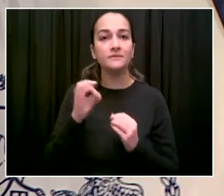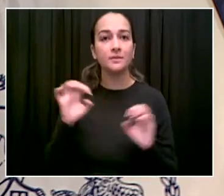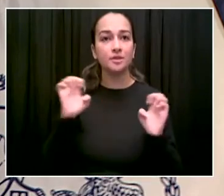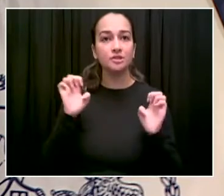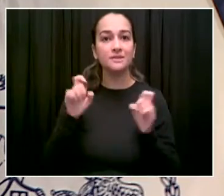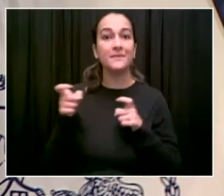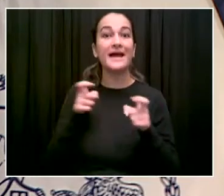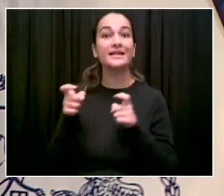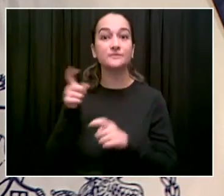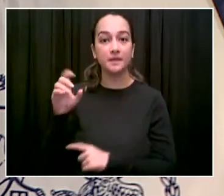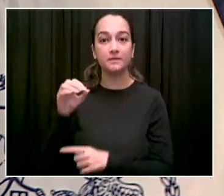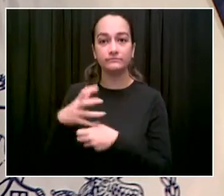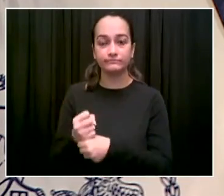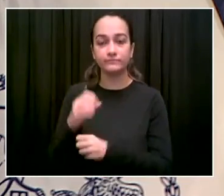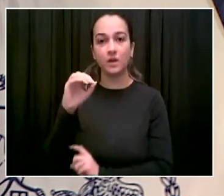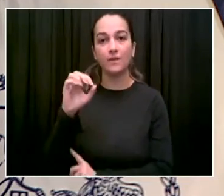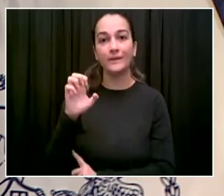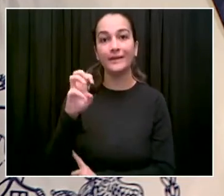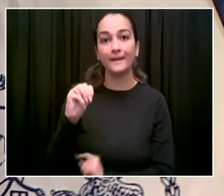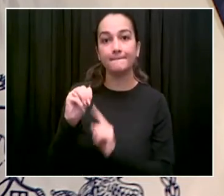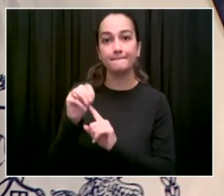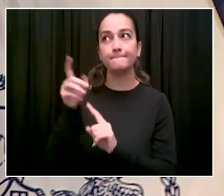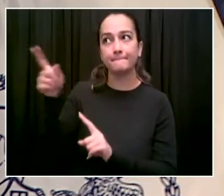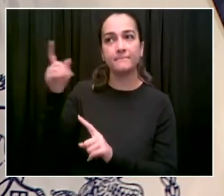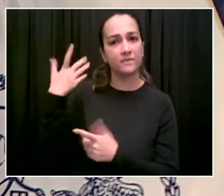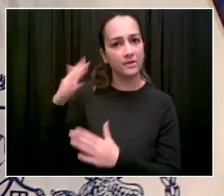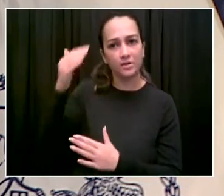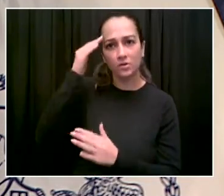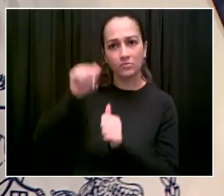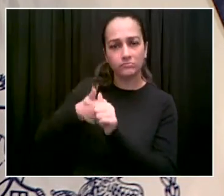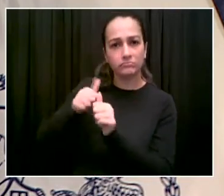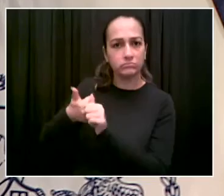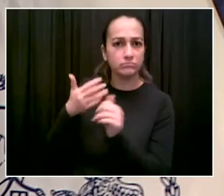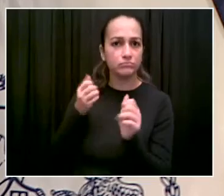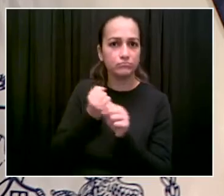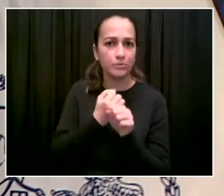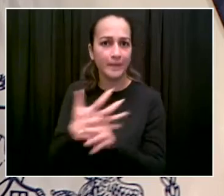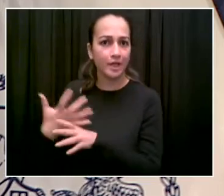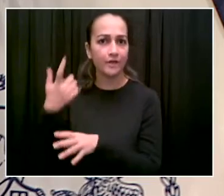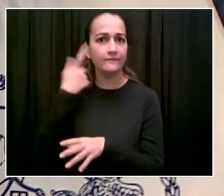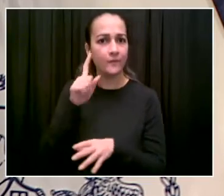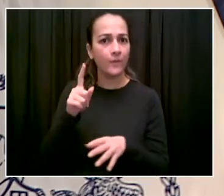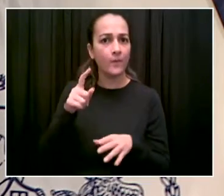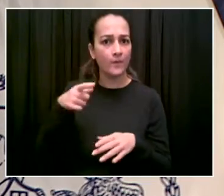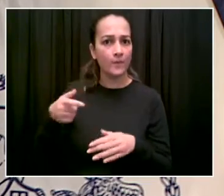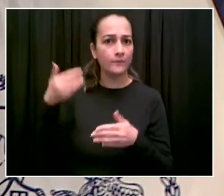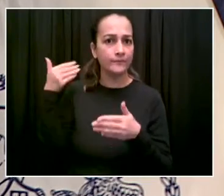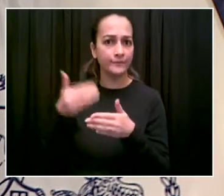. THANK YOU ALSO TO THE EMERGENCY MANAGEMENT TEAM WHICH IS DONE A GREAT JOB OF KEEPING PEOPLE NIFOEDRM AND